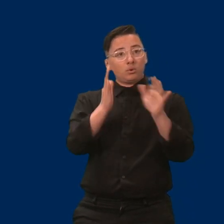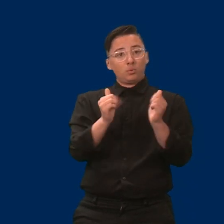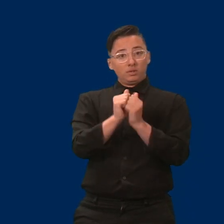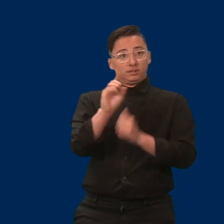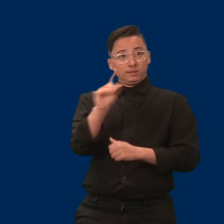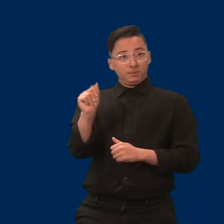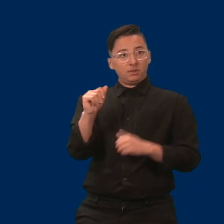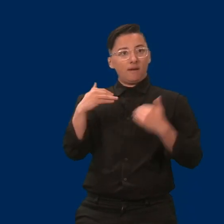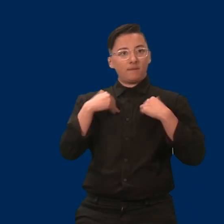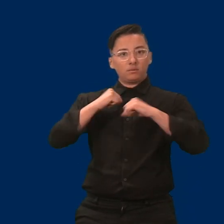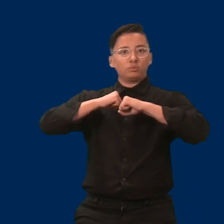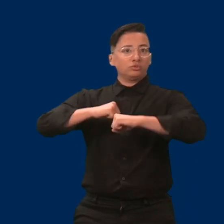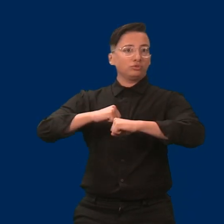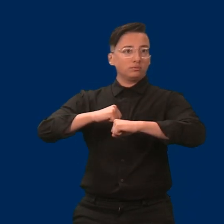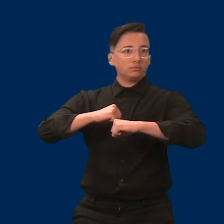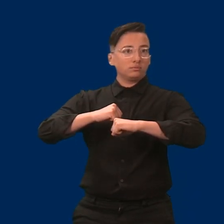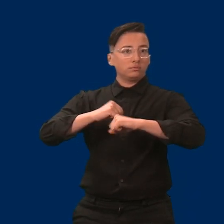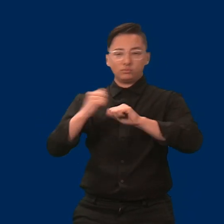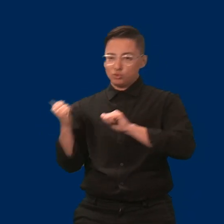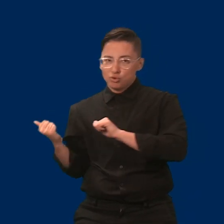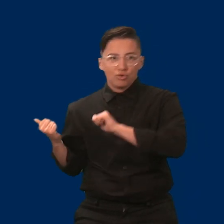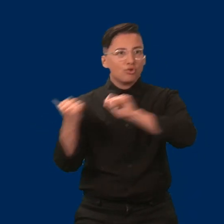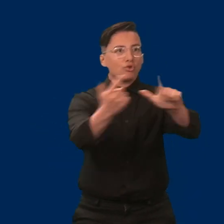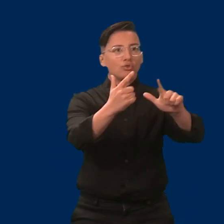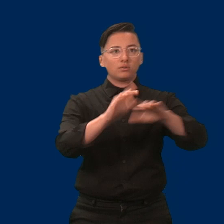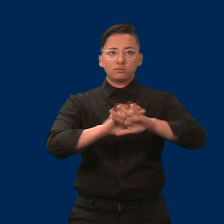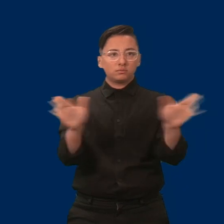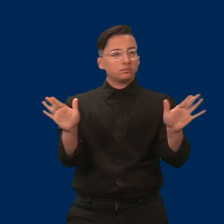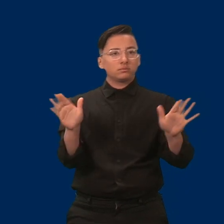I know with House File 2017, the primary costs associated